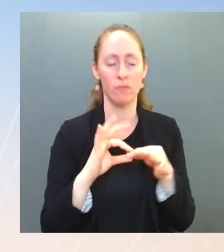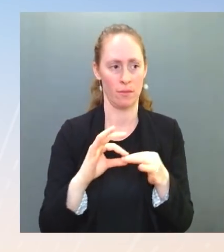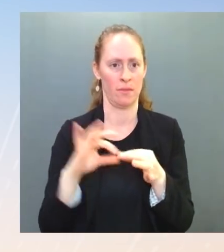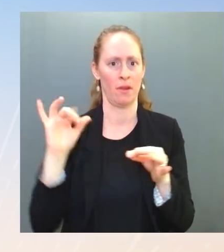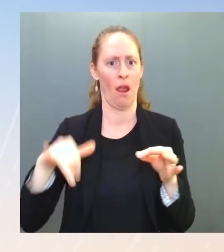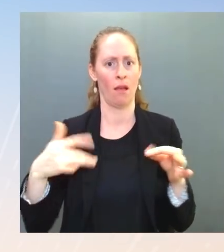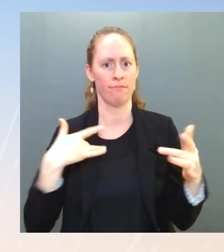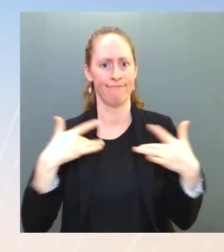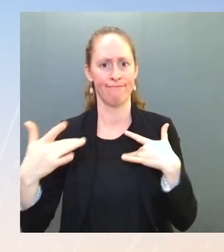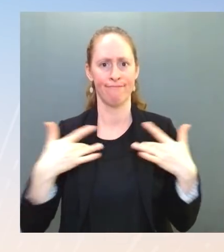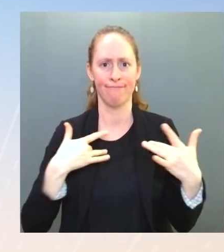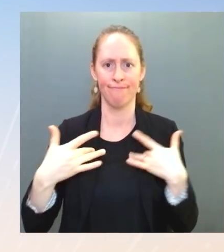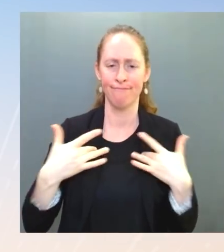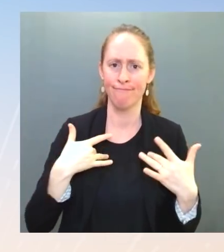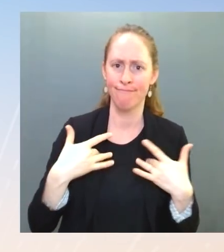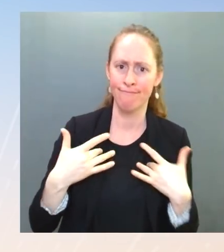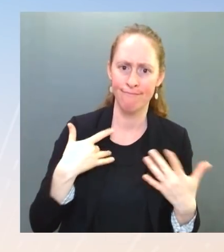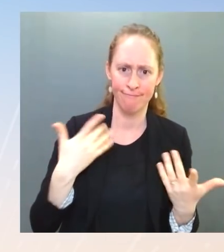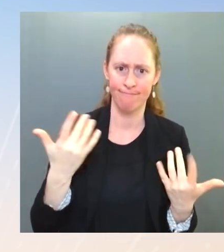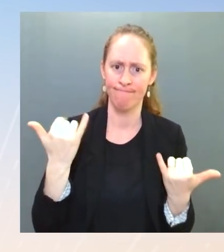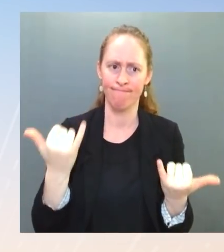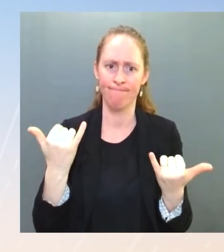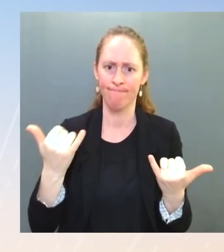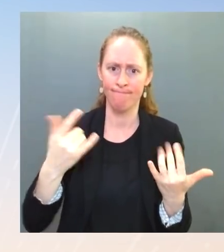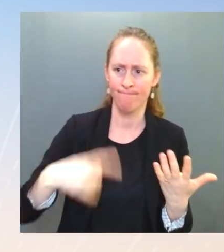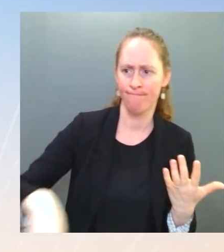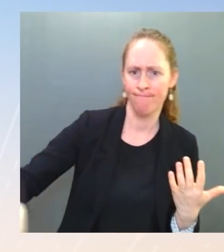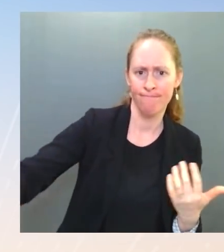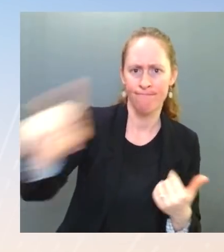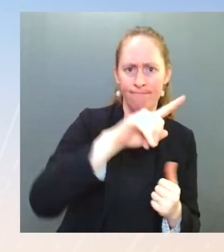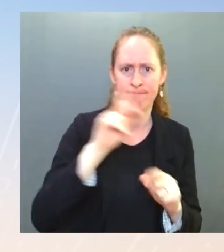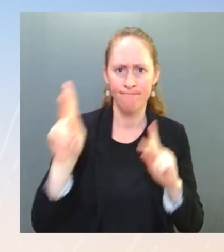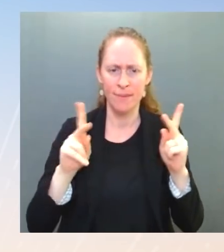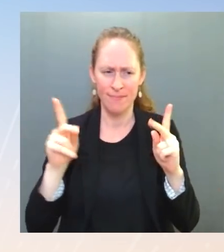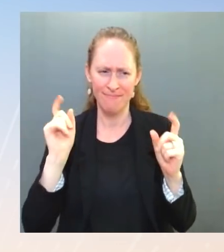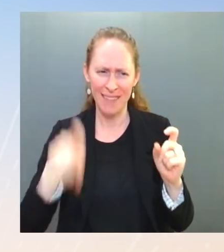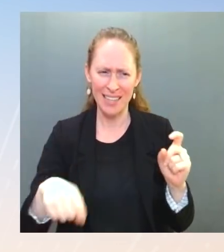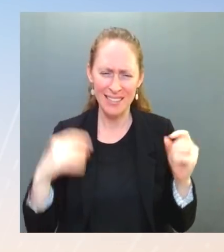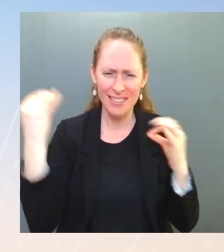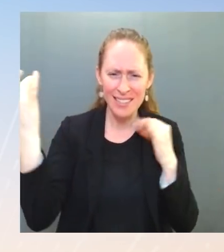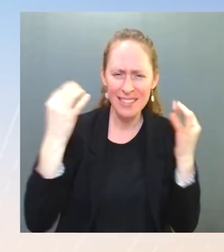to take more steps has been supported by a range of law enforcement officials,